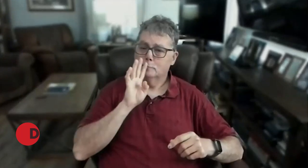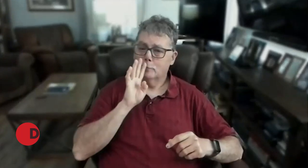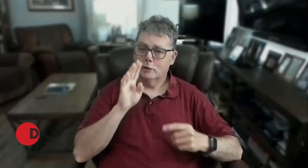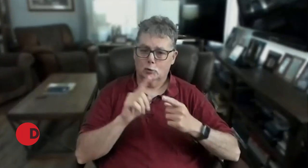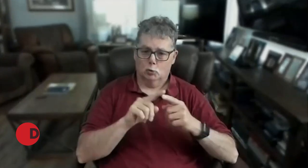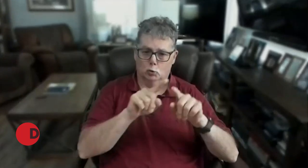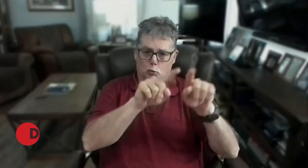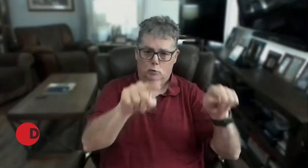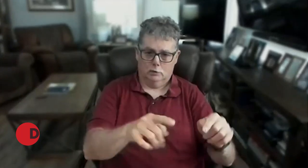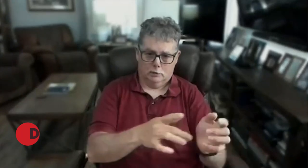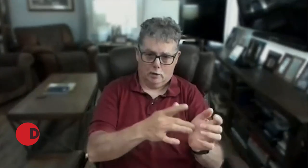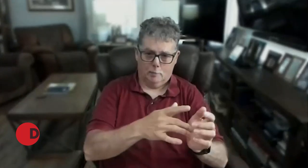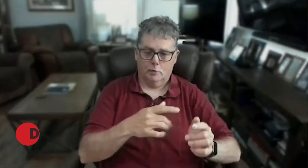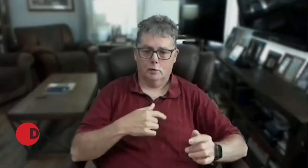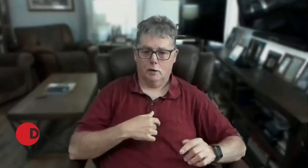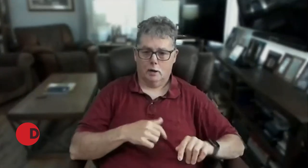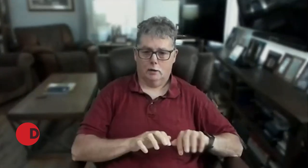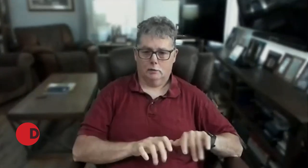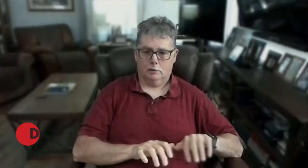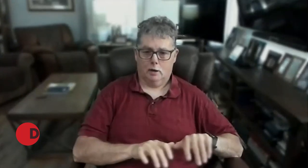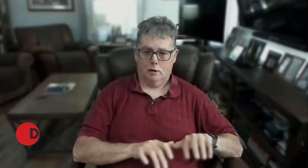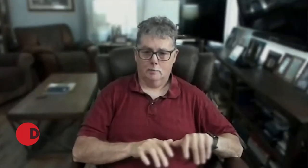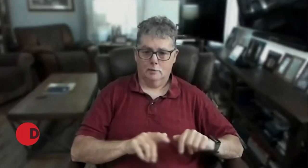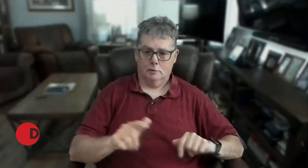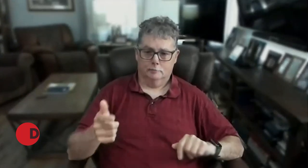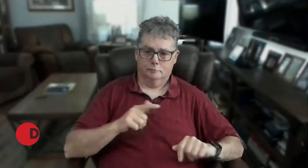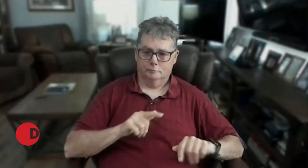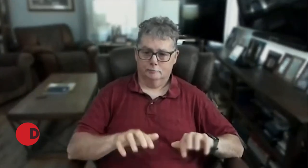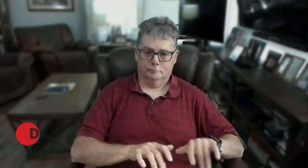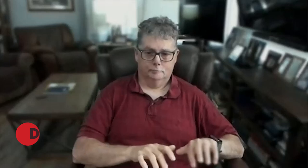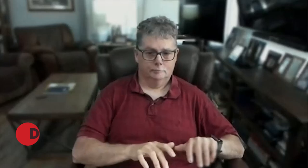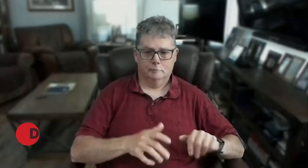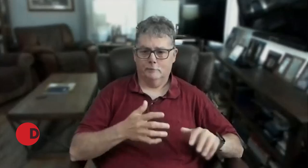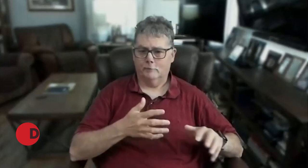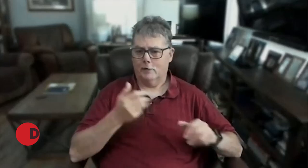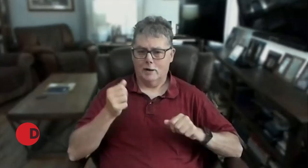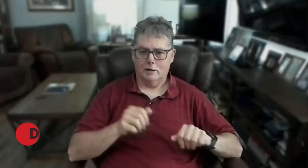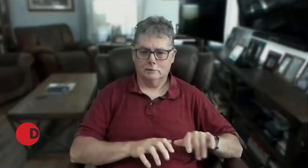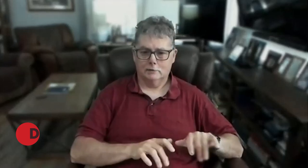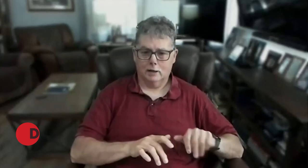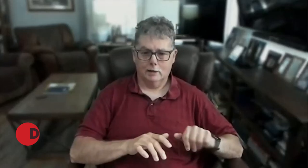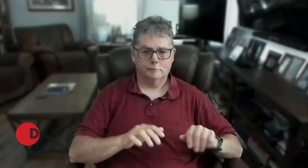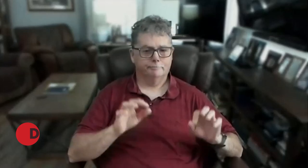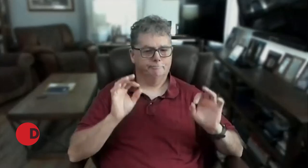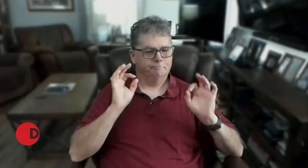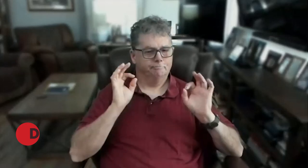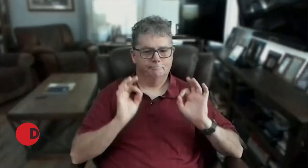The hearing person would speak to the tablet while I type on the